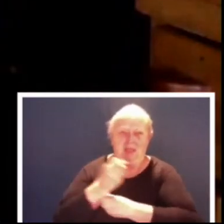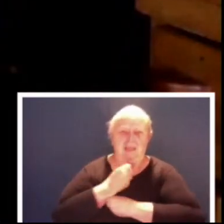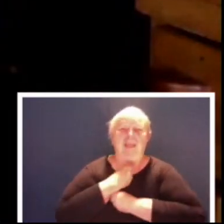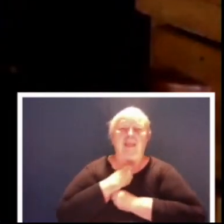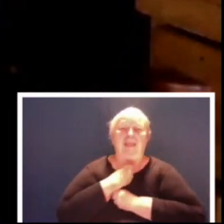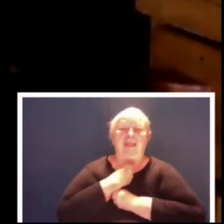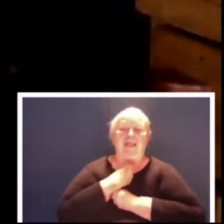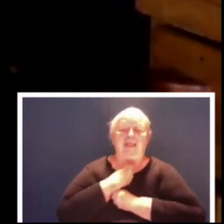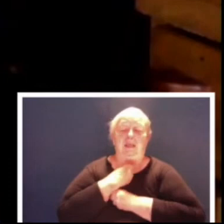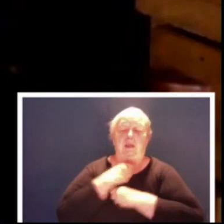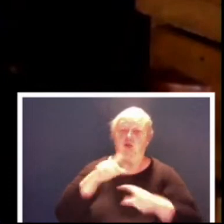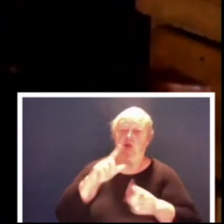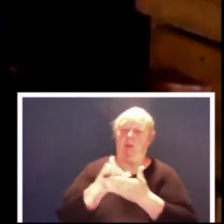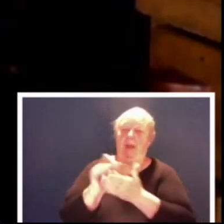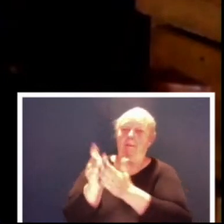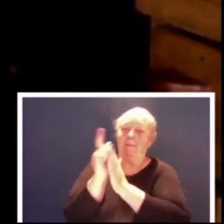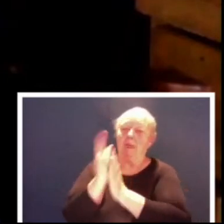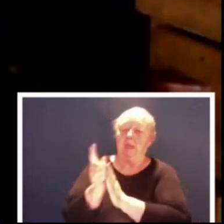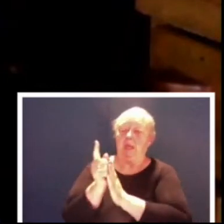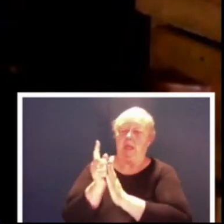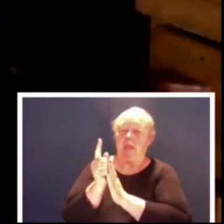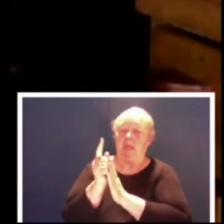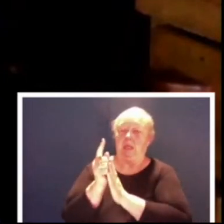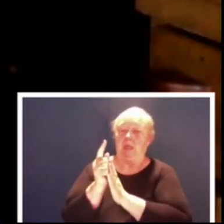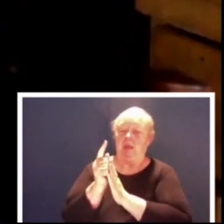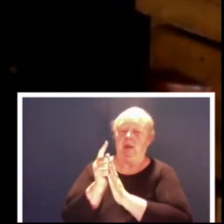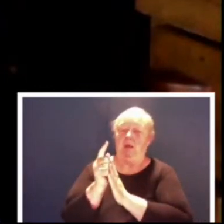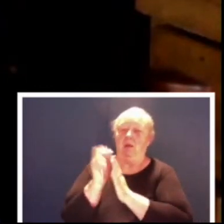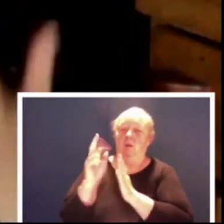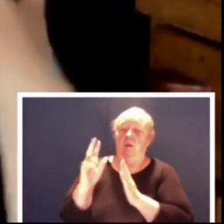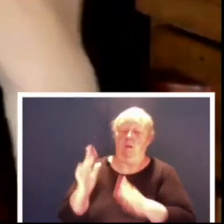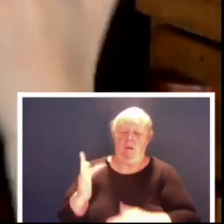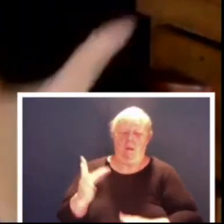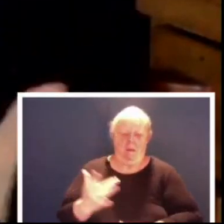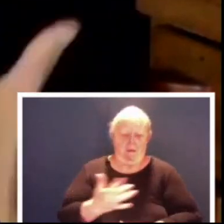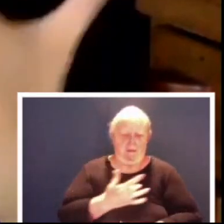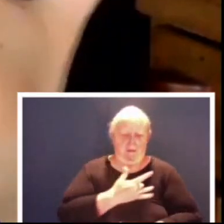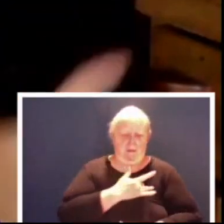Because emotions are so, yes you can have some control of it